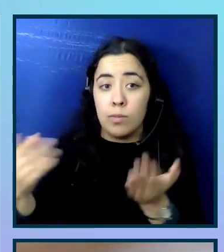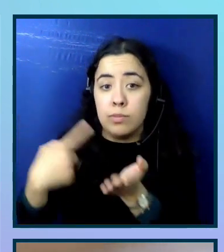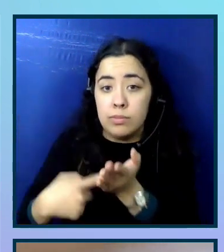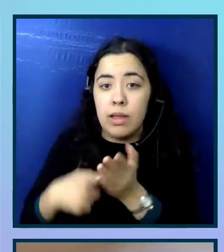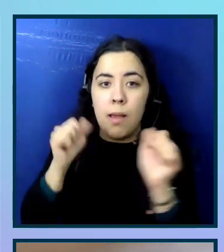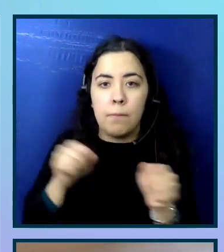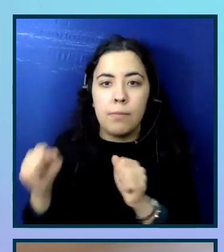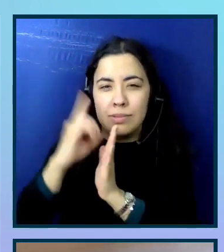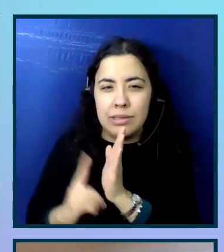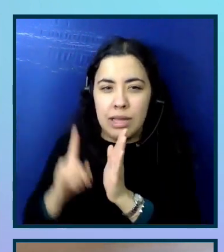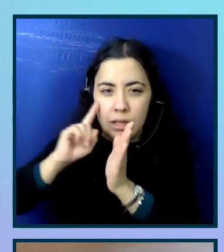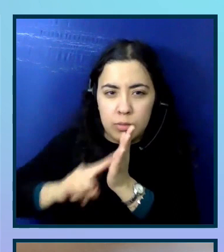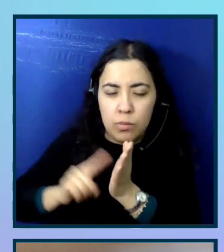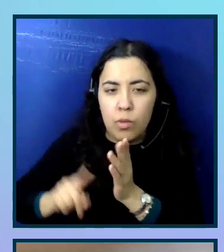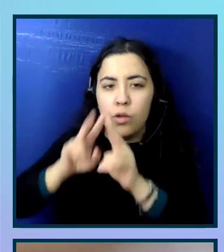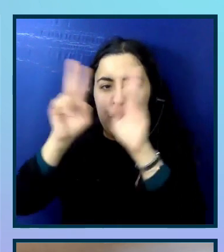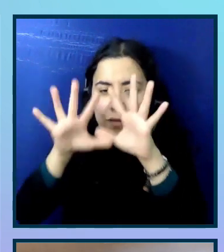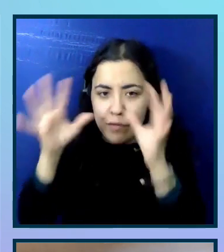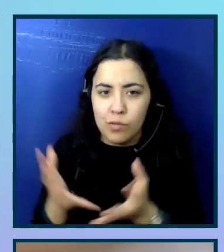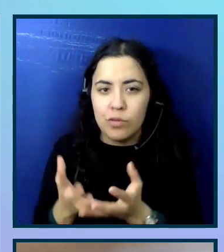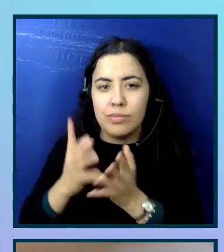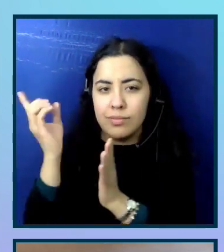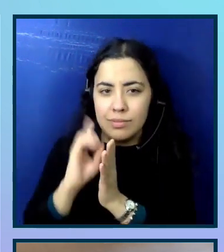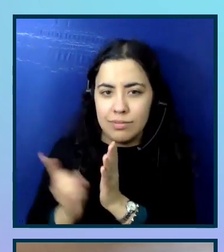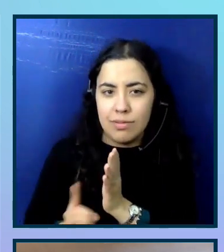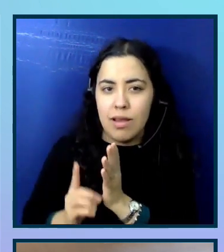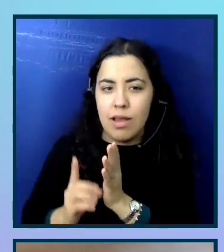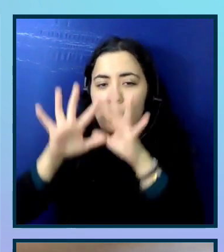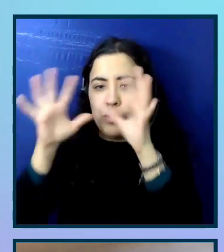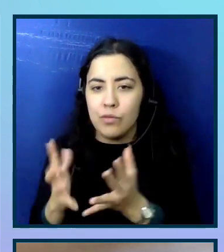explores Universal Design, Universal Design for Learning,